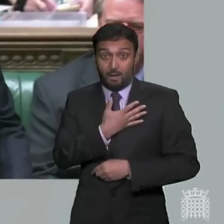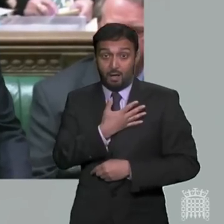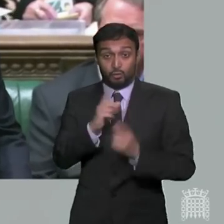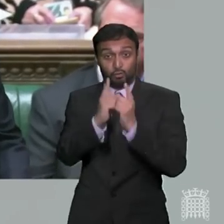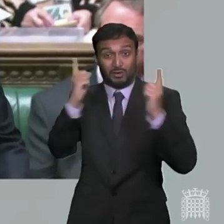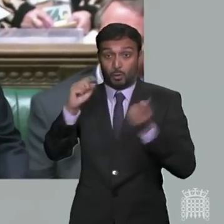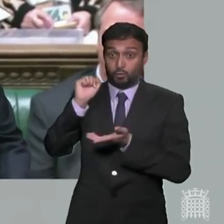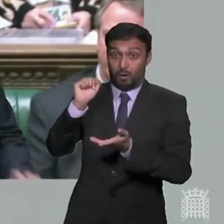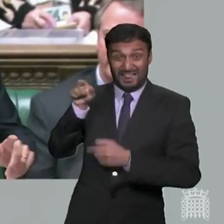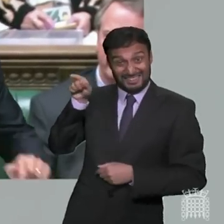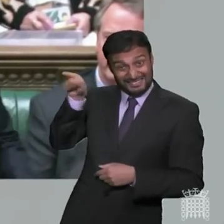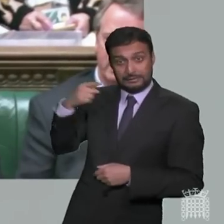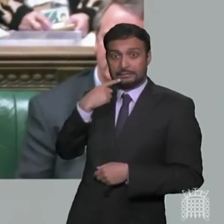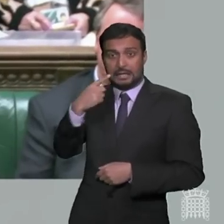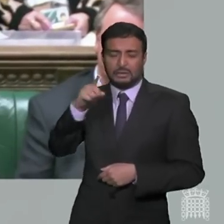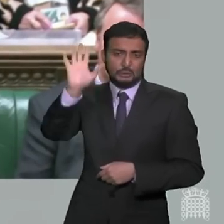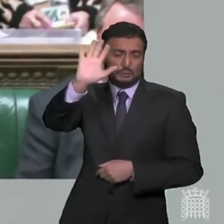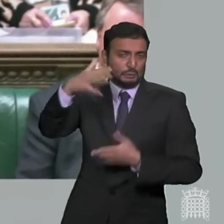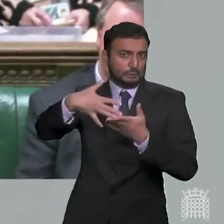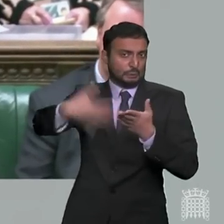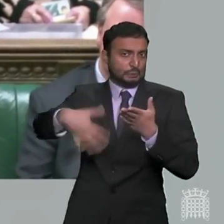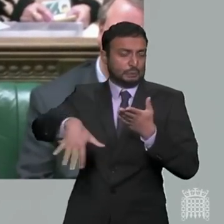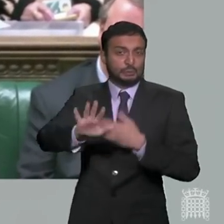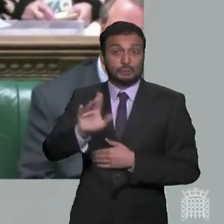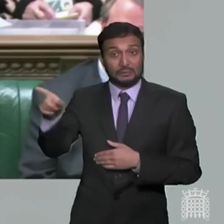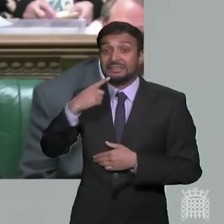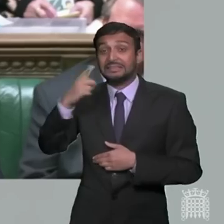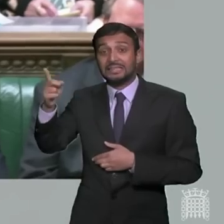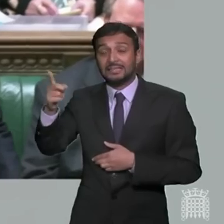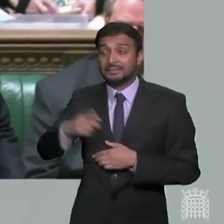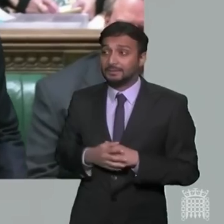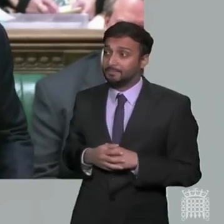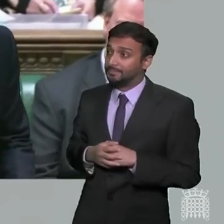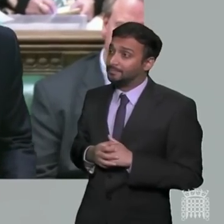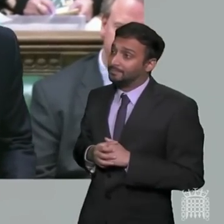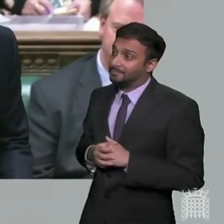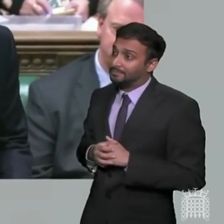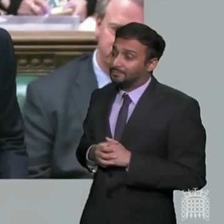Rather than peddling fairy tales and gesture politics, let us tell him what we are doing